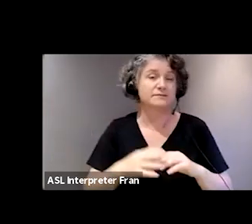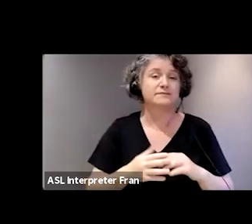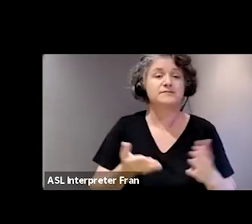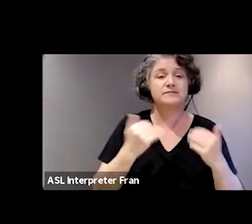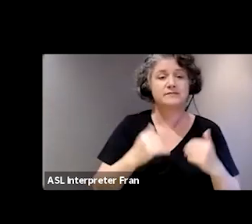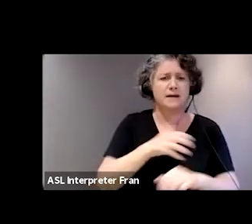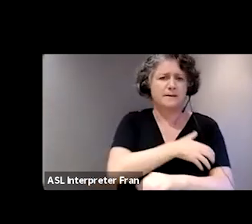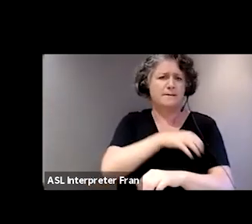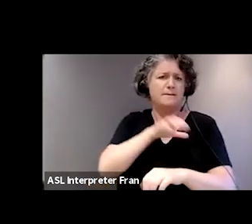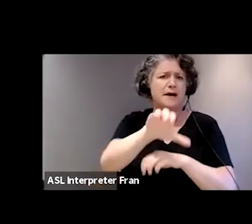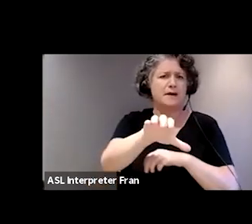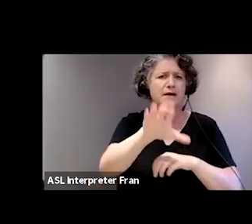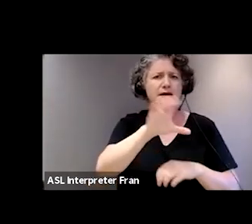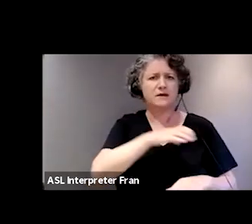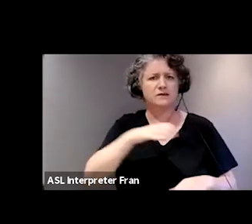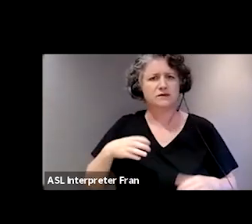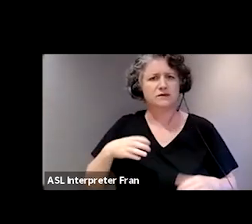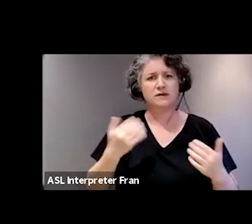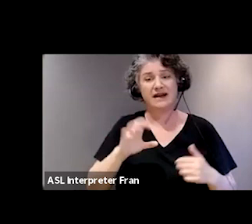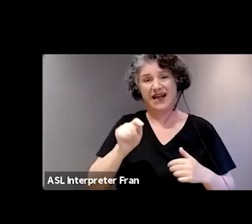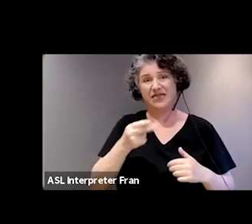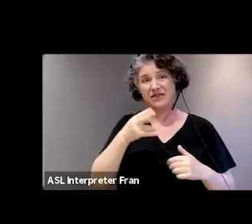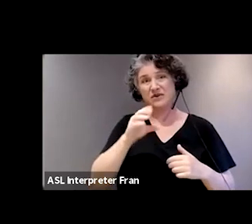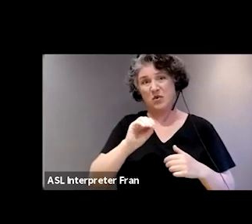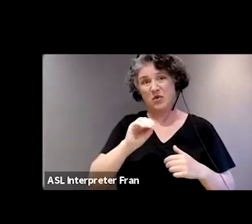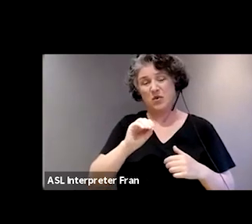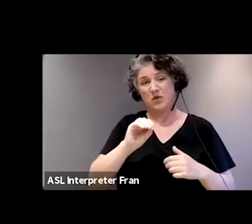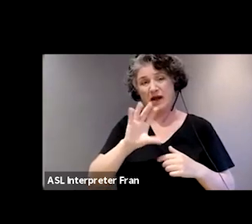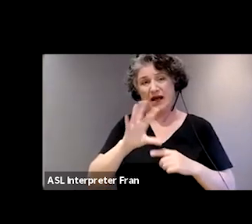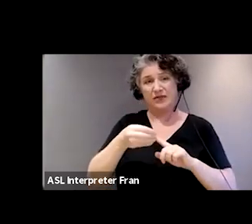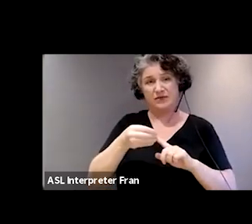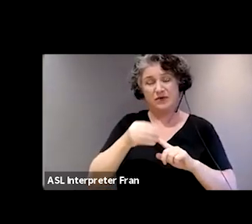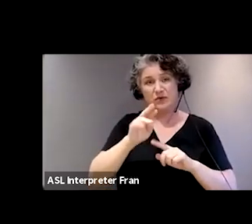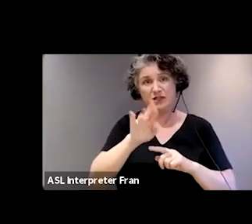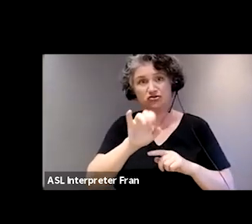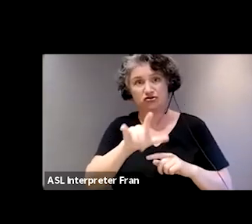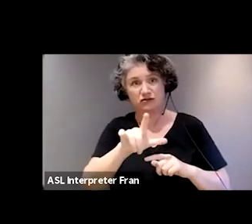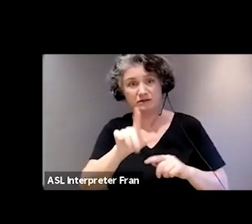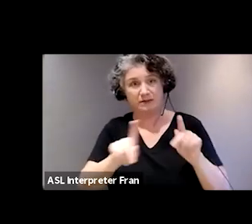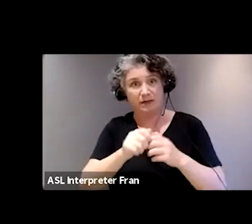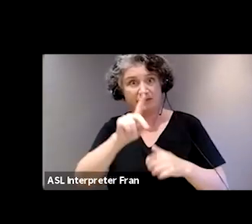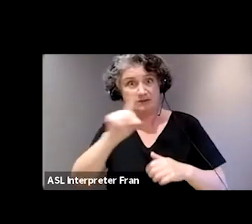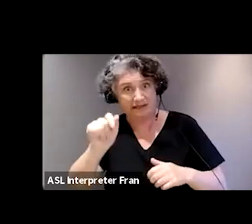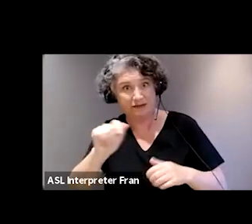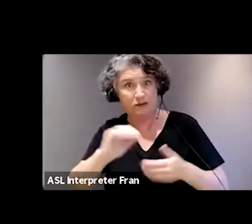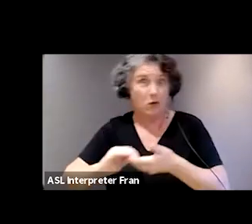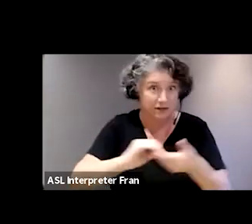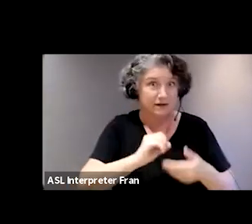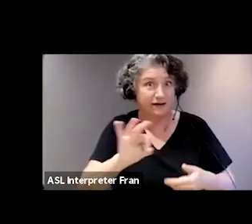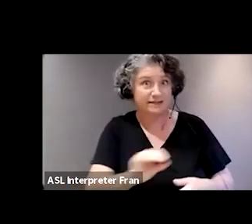deck is the list of project partners that we